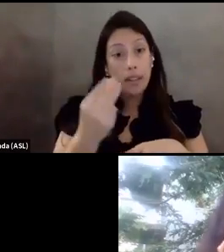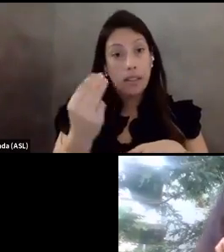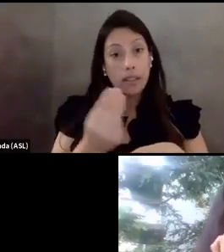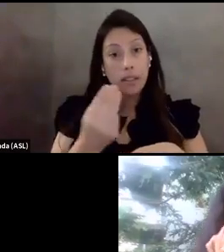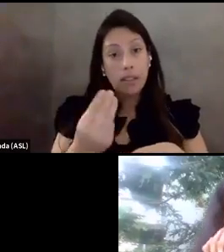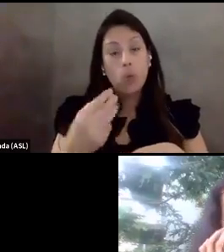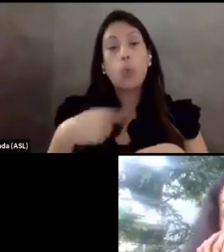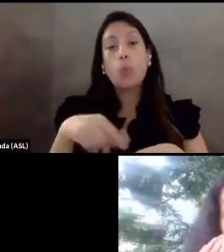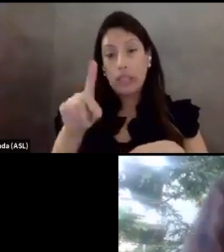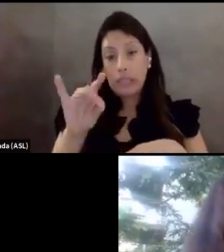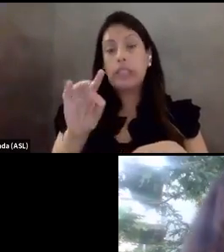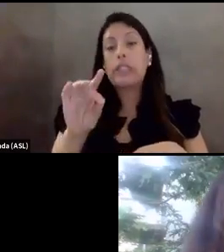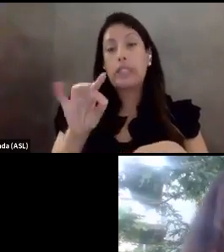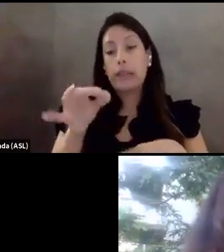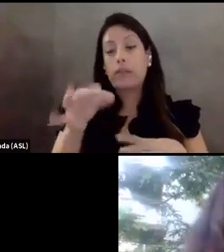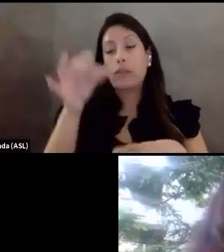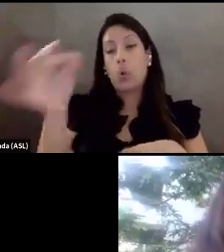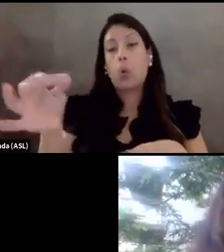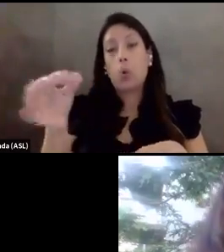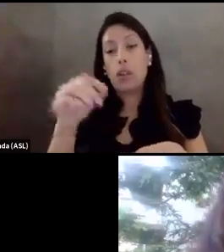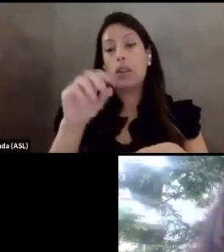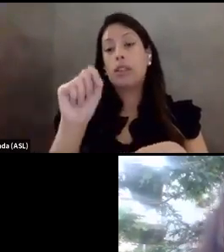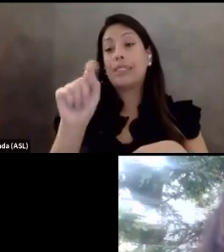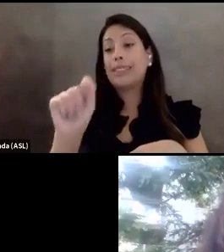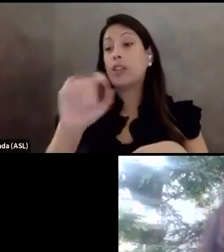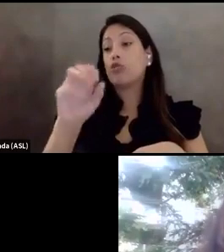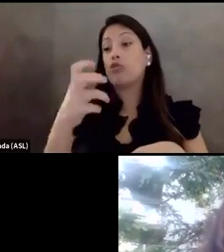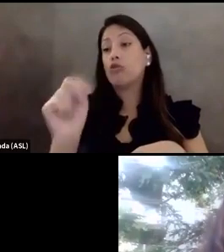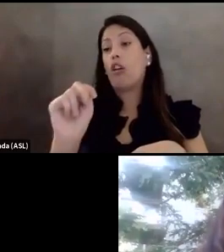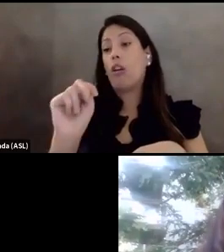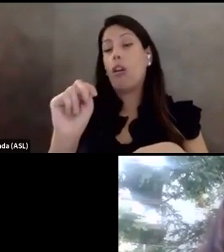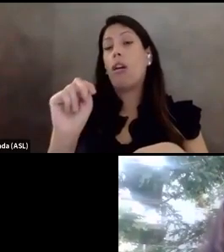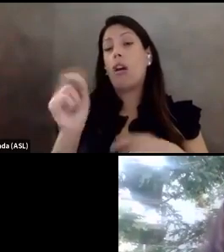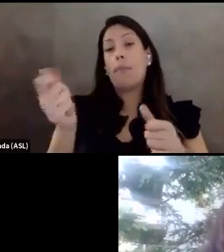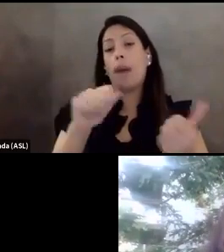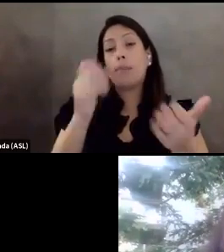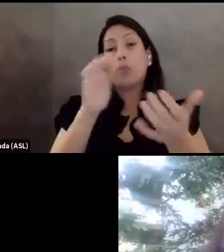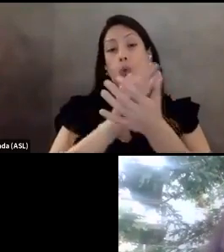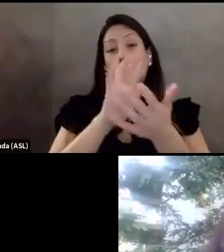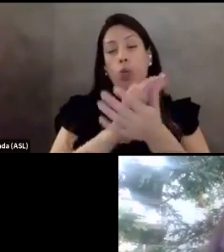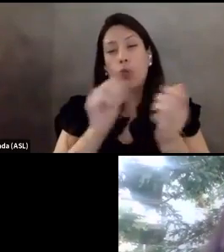John the Baptist School to come up with a recommendation for approval.